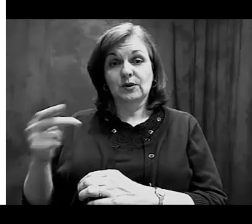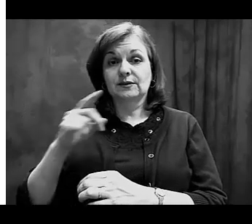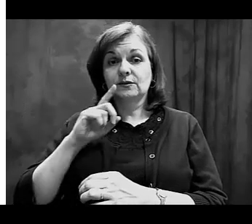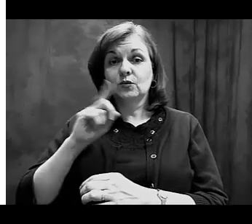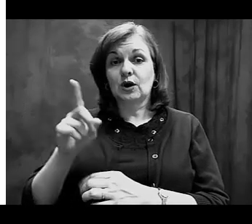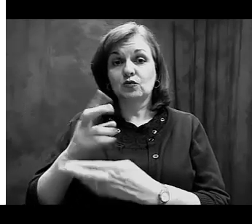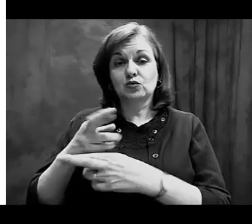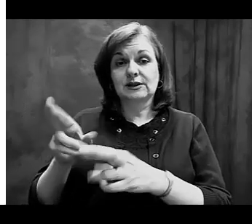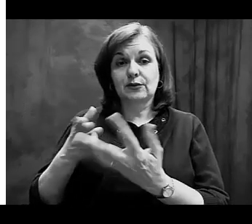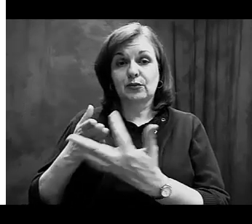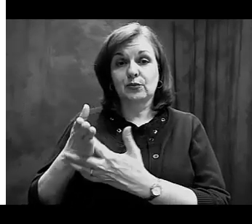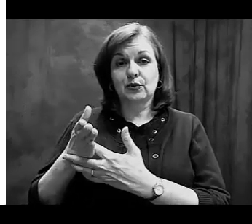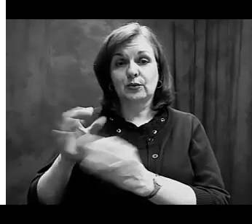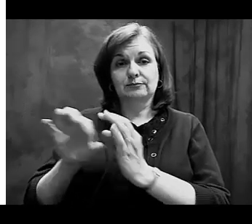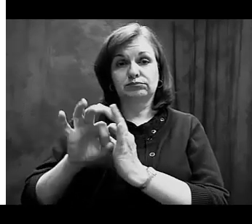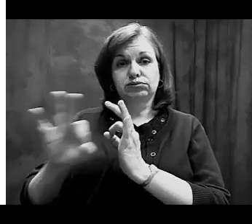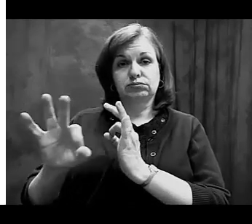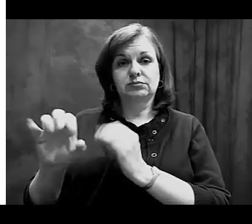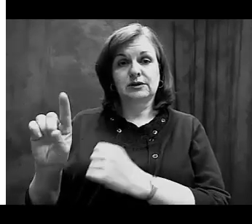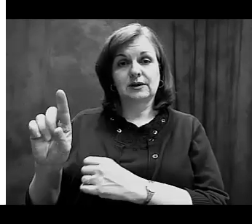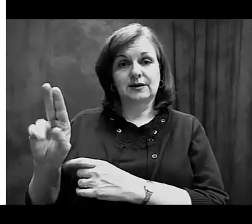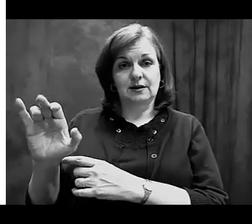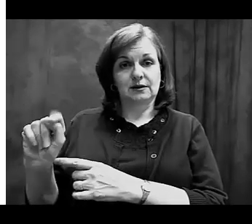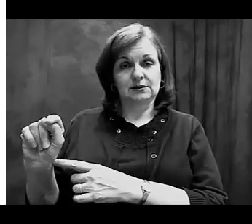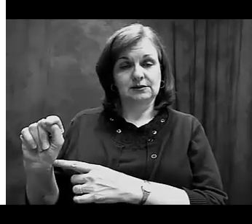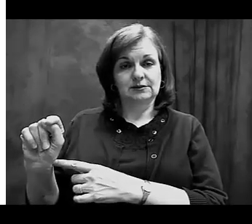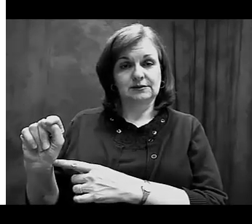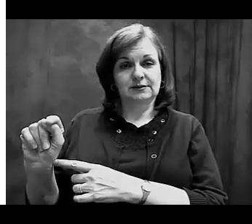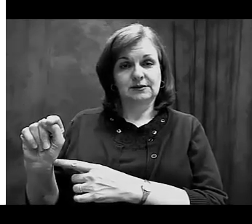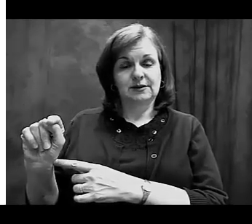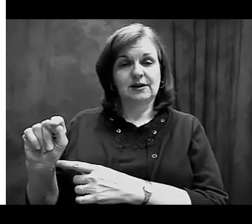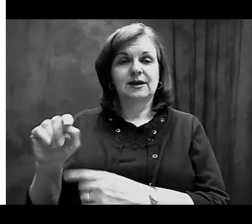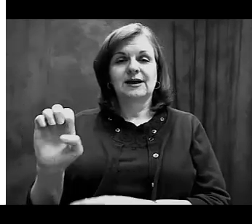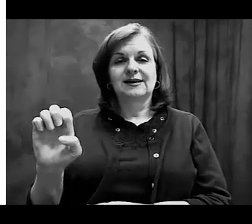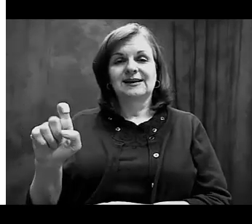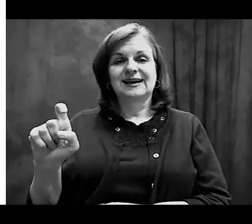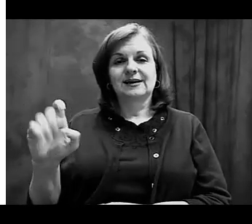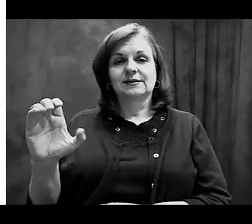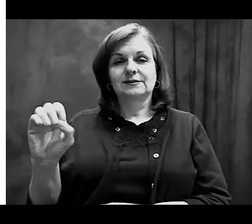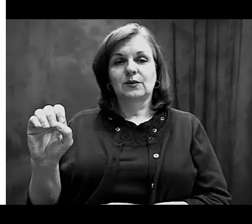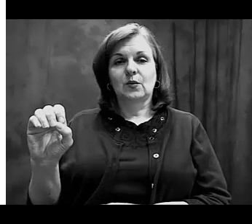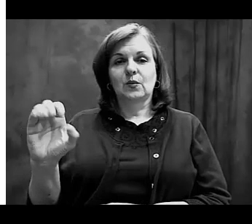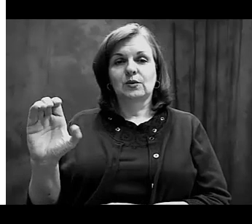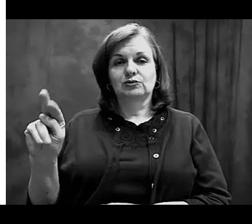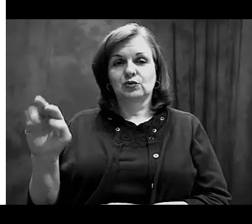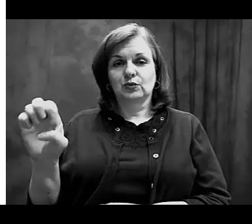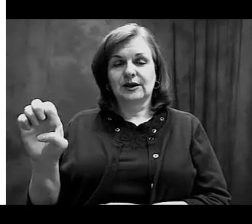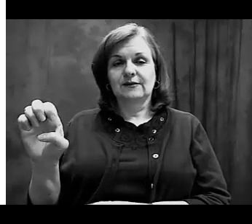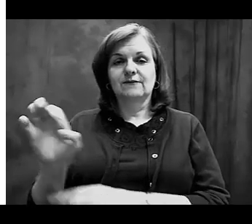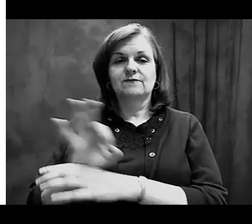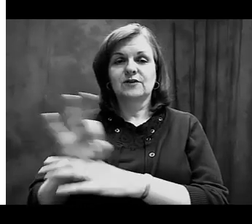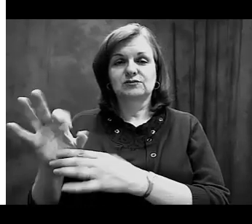the hormones are going to be released through ducts and in particular we look at the